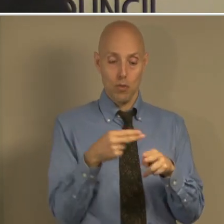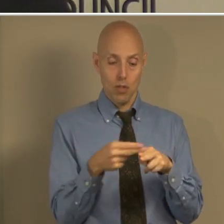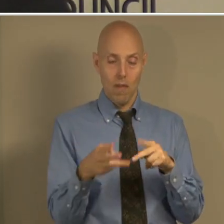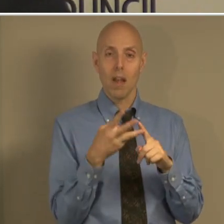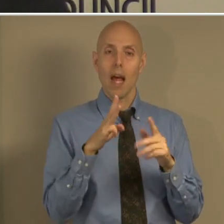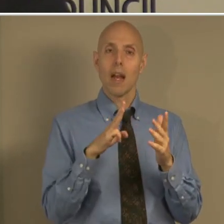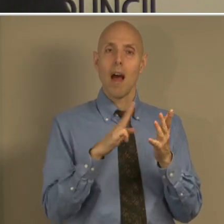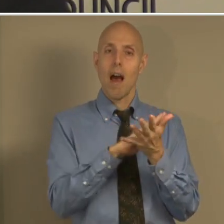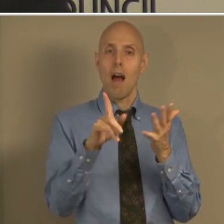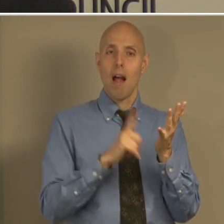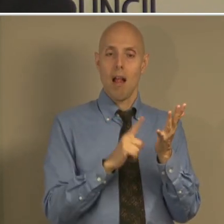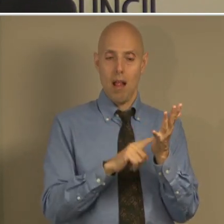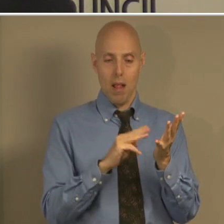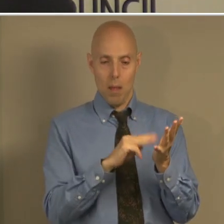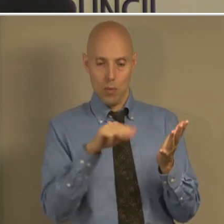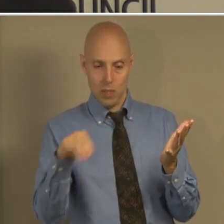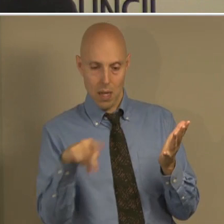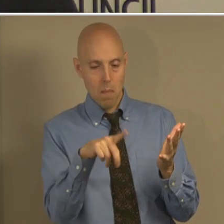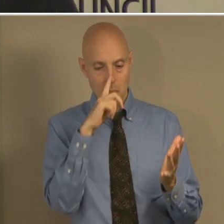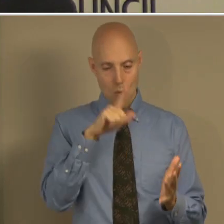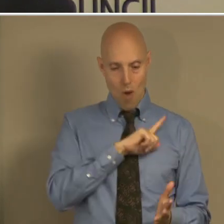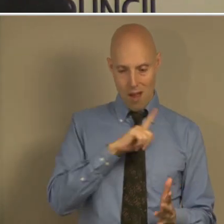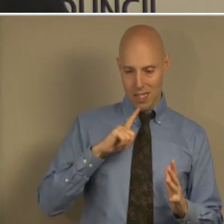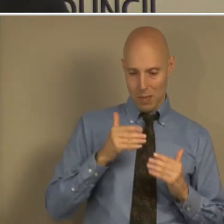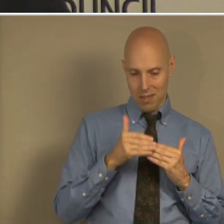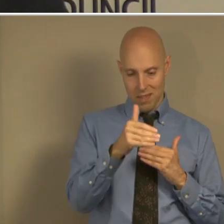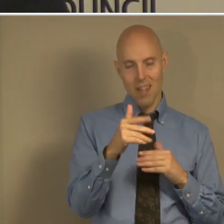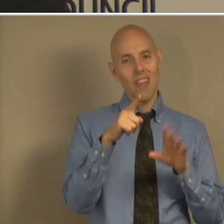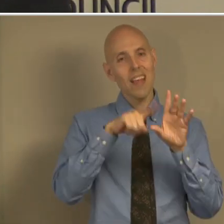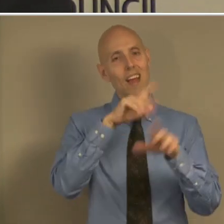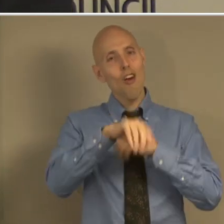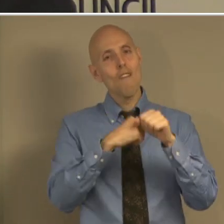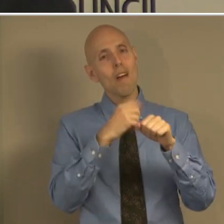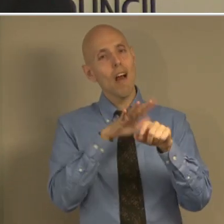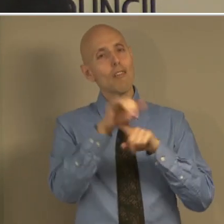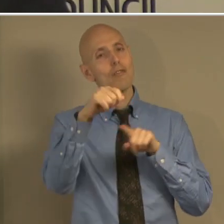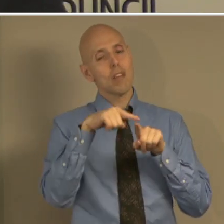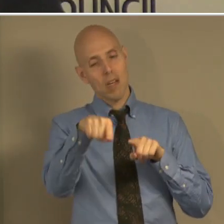helping build the city's capacity in anticipation of its City of Culture in 2017.